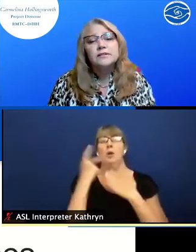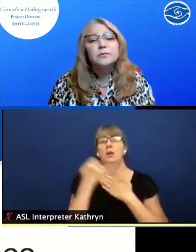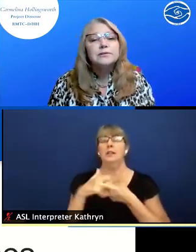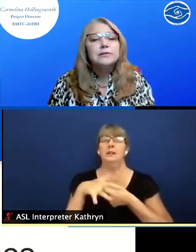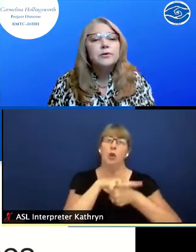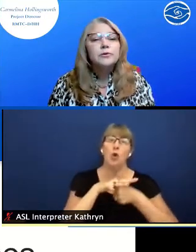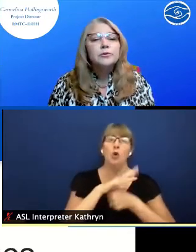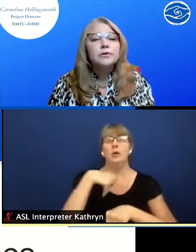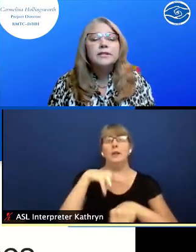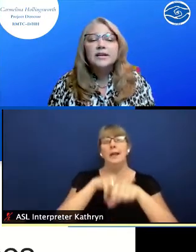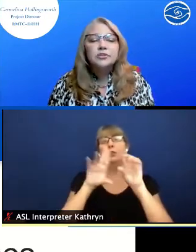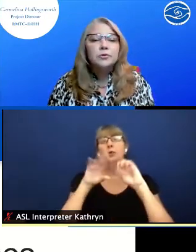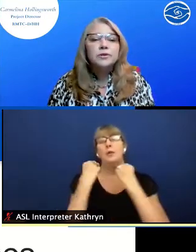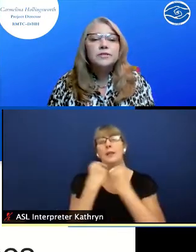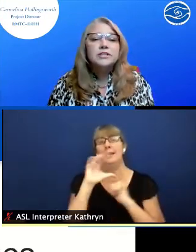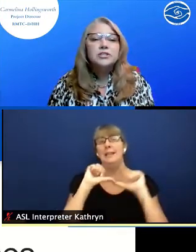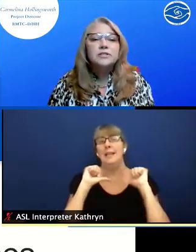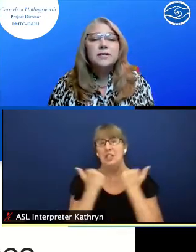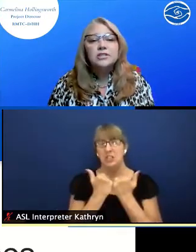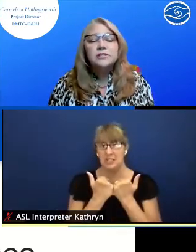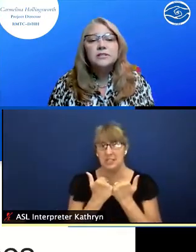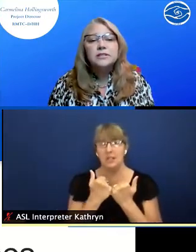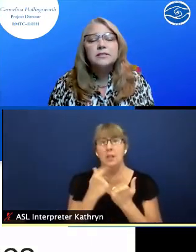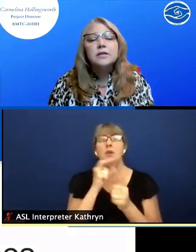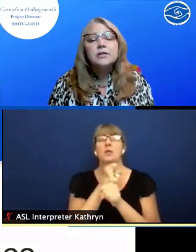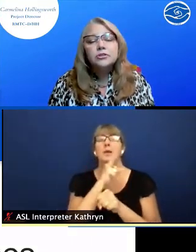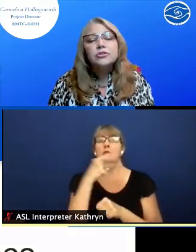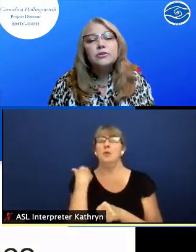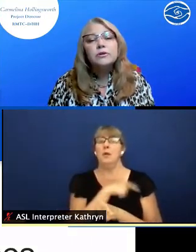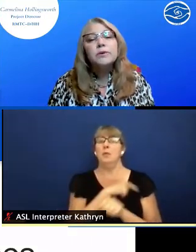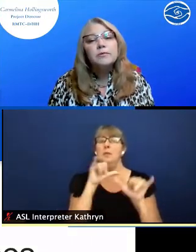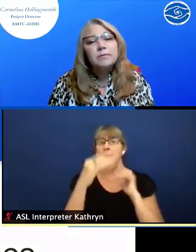well as local and national organizations and agencies to ensure that we remain